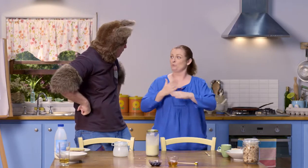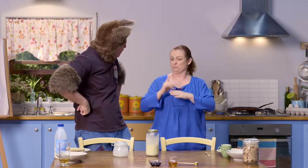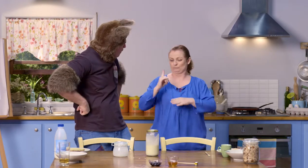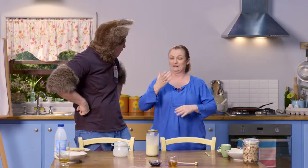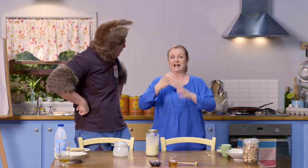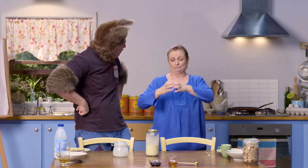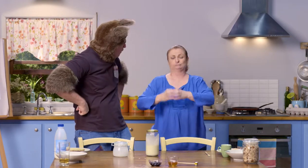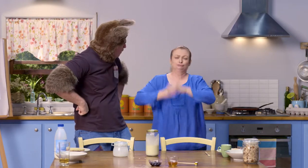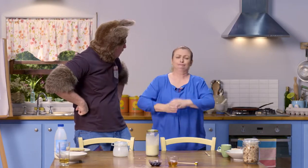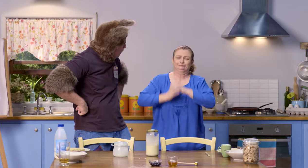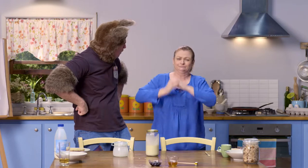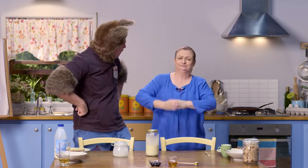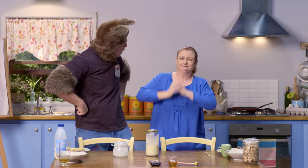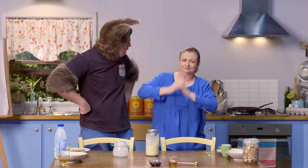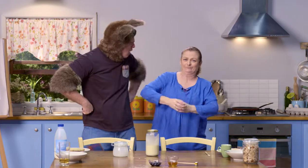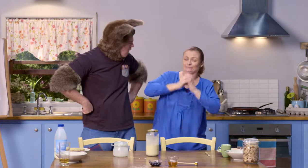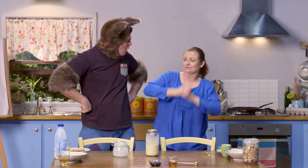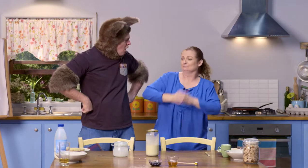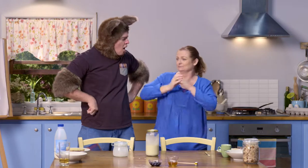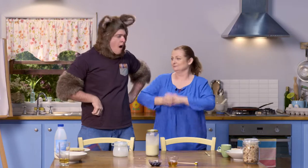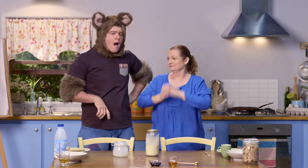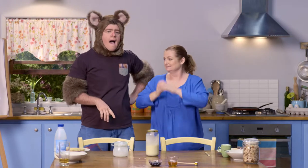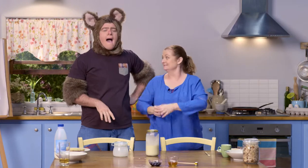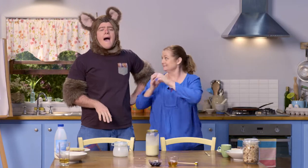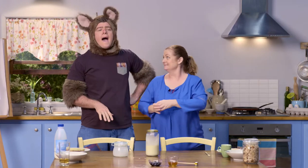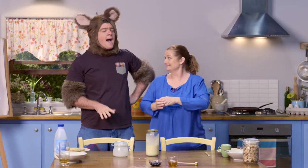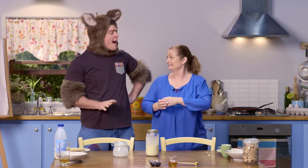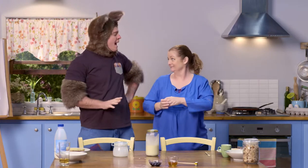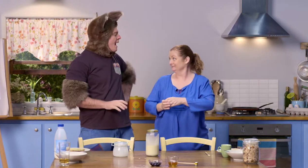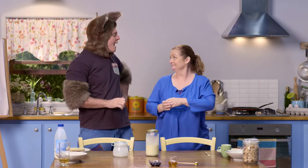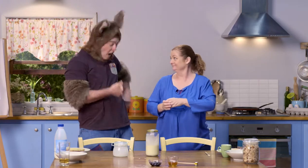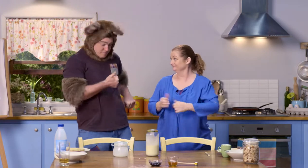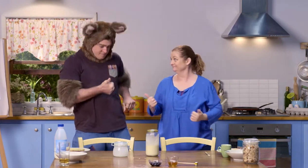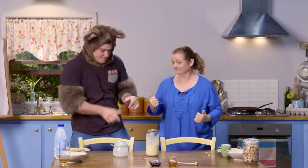Well, you need to shake the jar and keep shaking. Ah, OK.